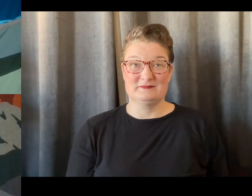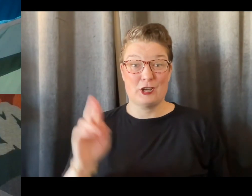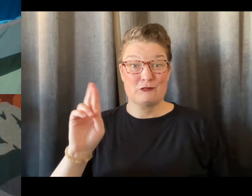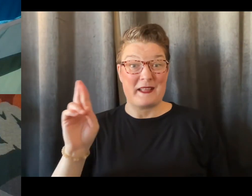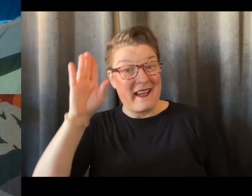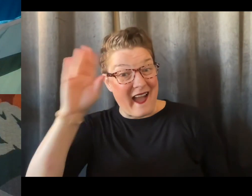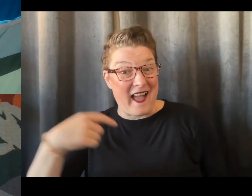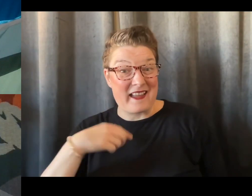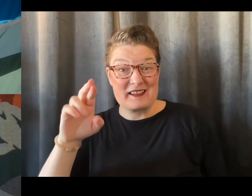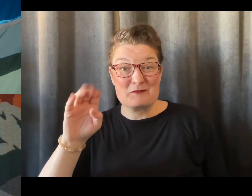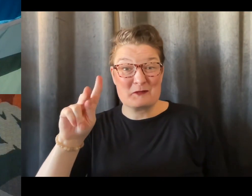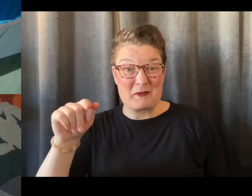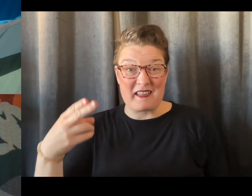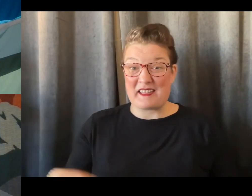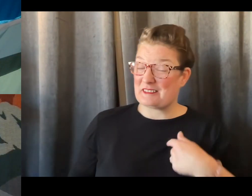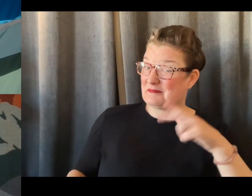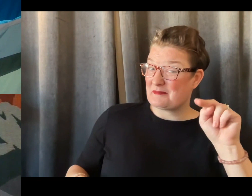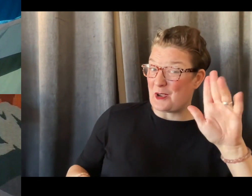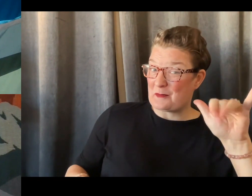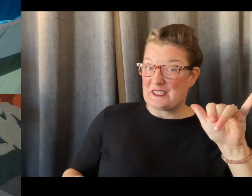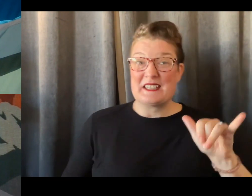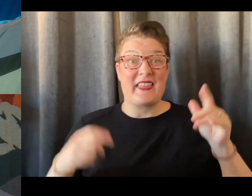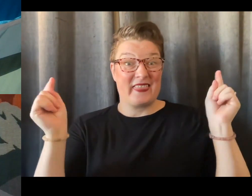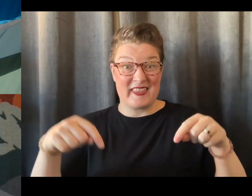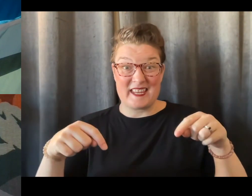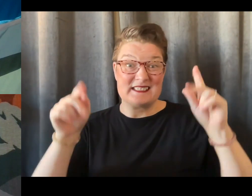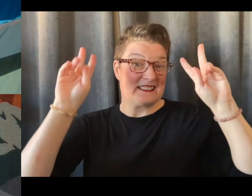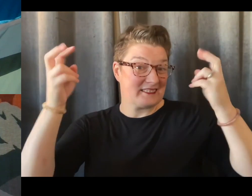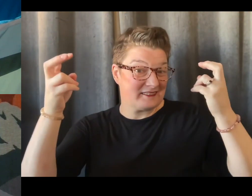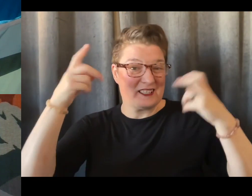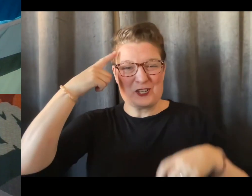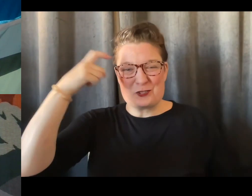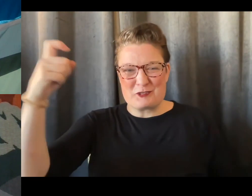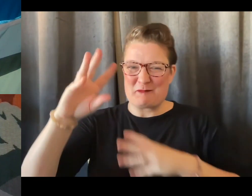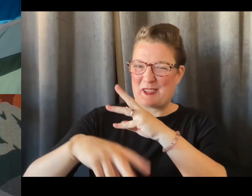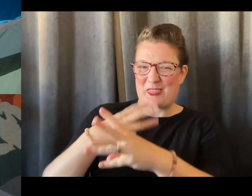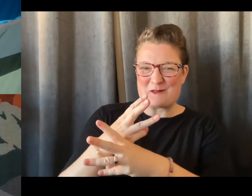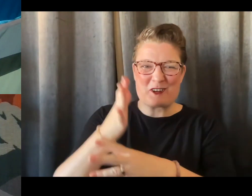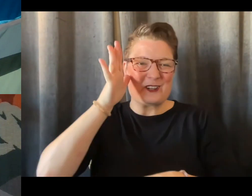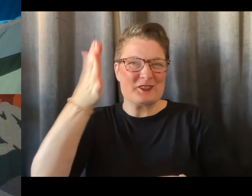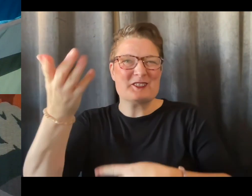Rebekah: Hi, I'm Rebekah. Nomy: I'm Nomy. Rebekah: And this Nomy: is Dreaming Rebekah: the World